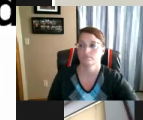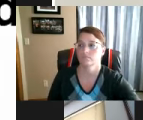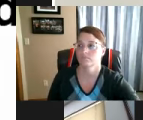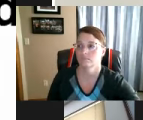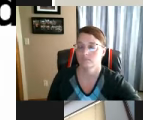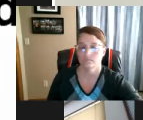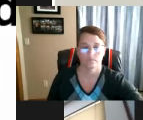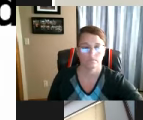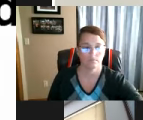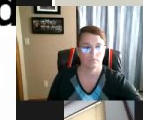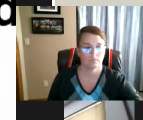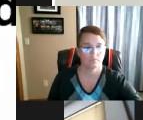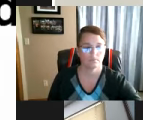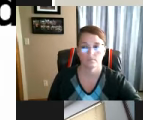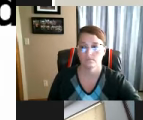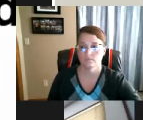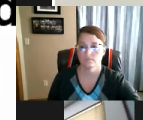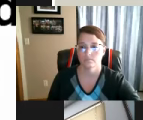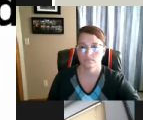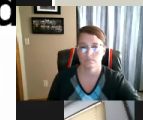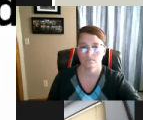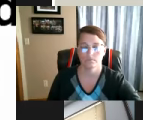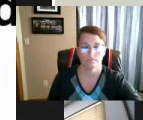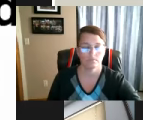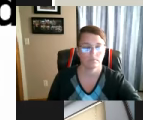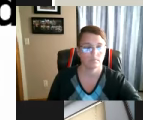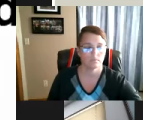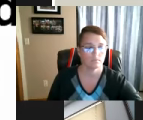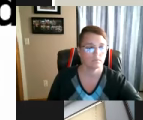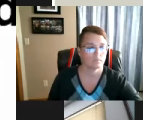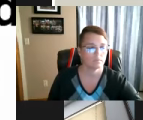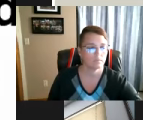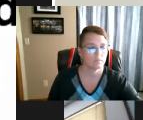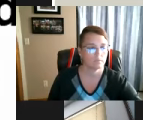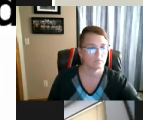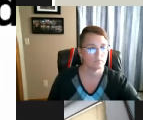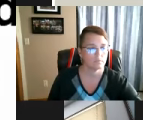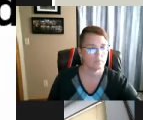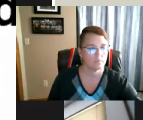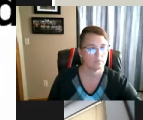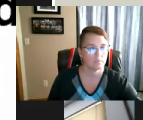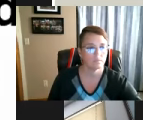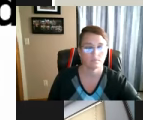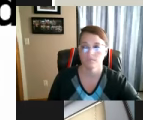to the wealth of others, receiving monetary assistance that is not "earned" is framed